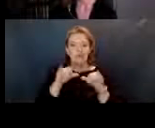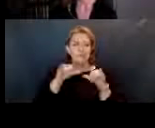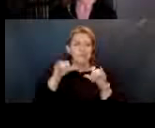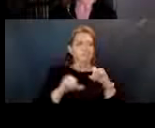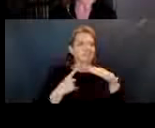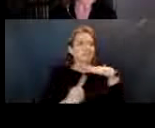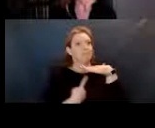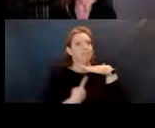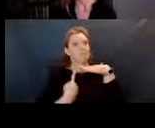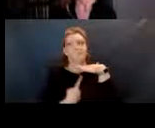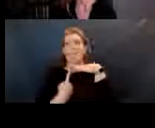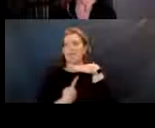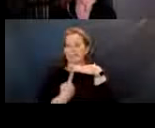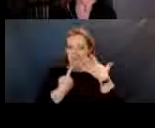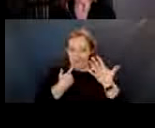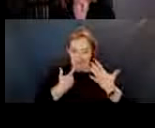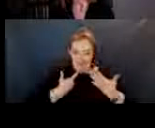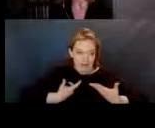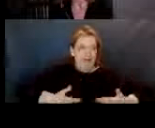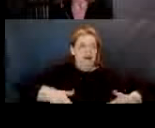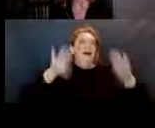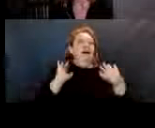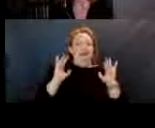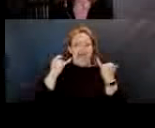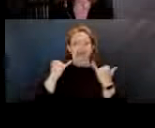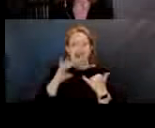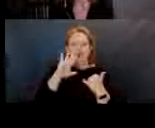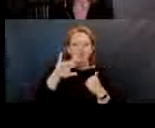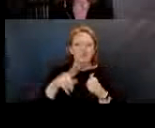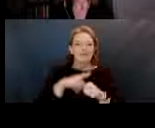with us here, and we're really excited to have this tonight, and also we will have a